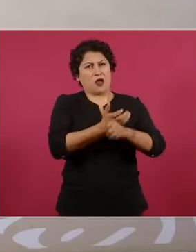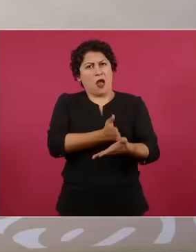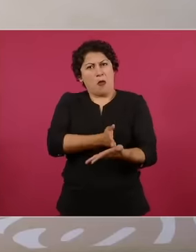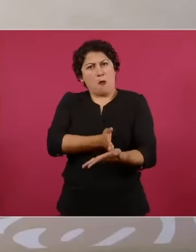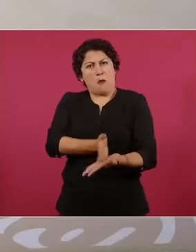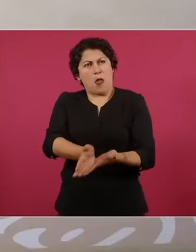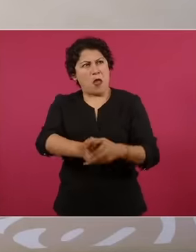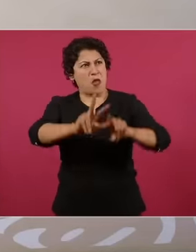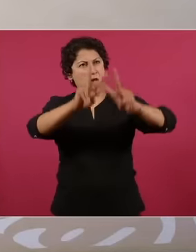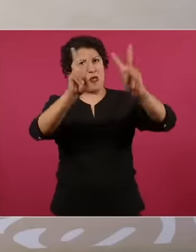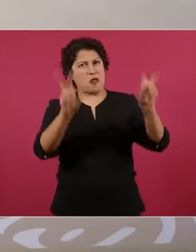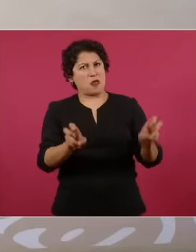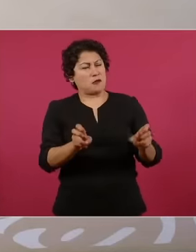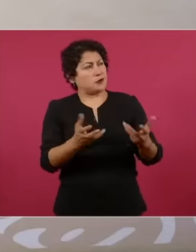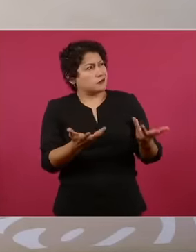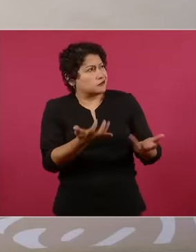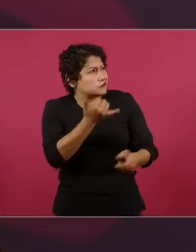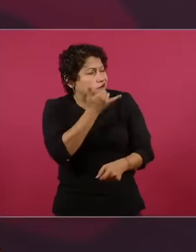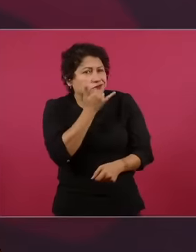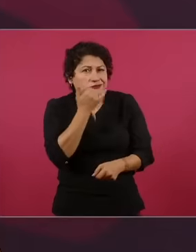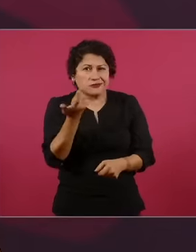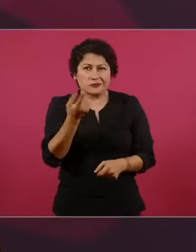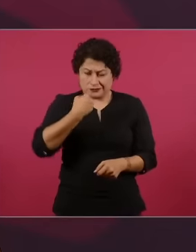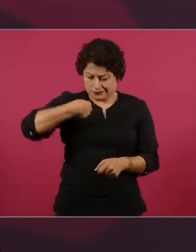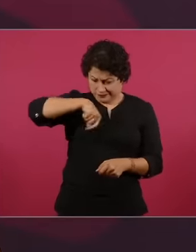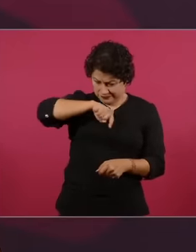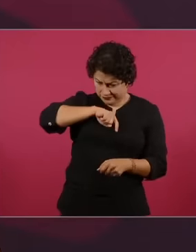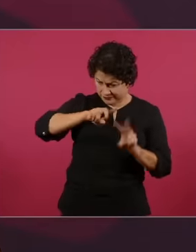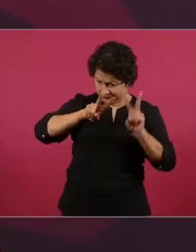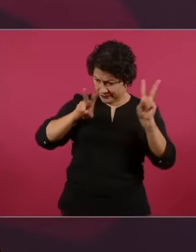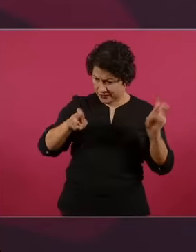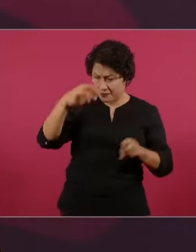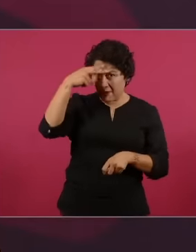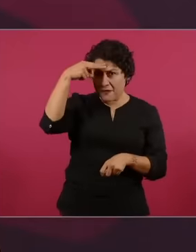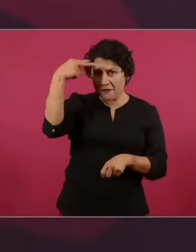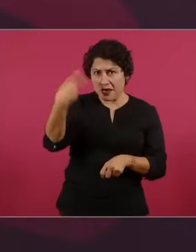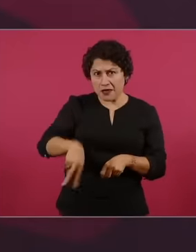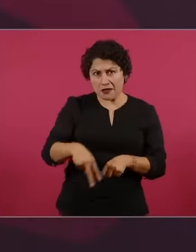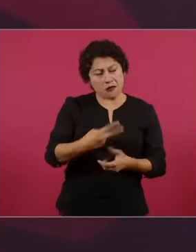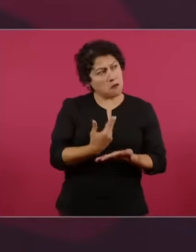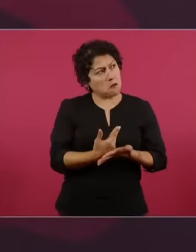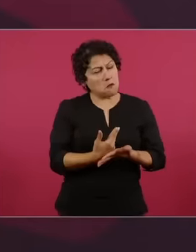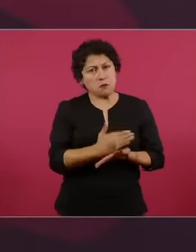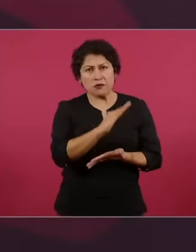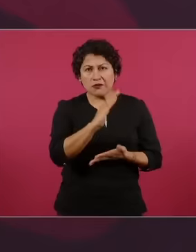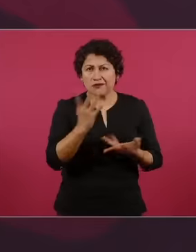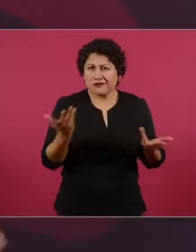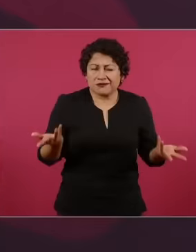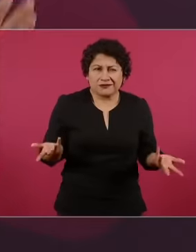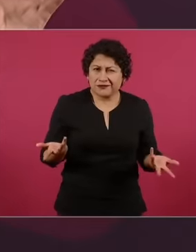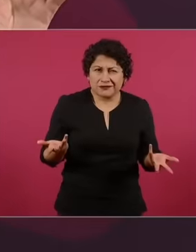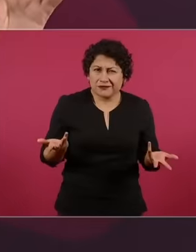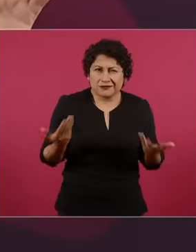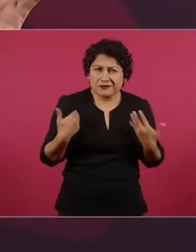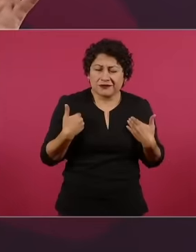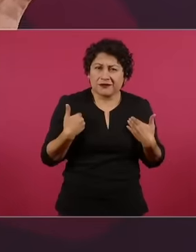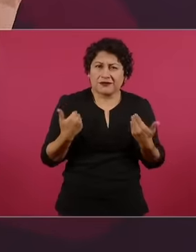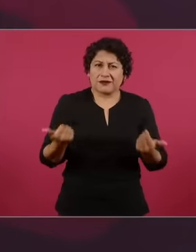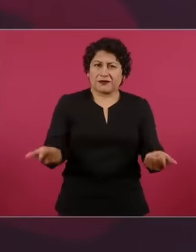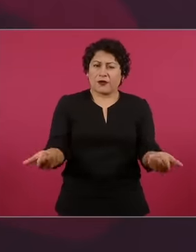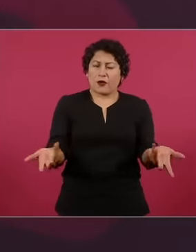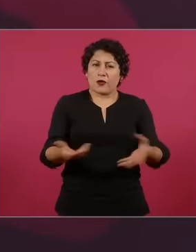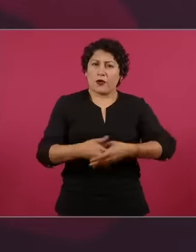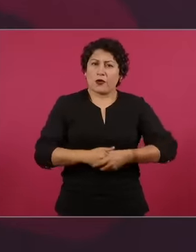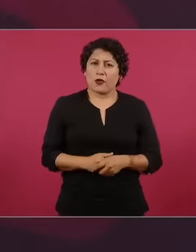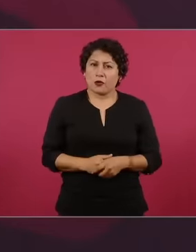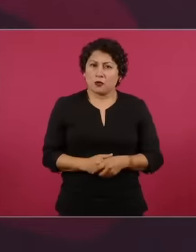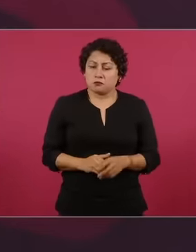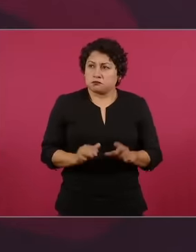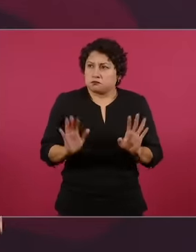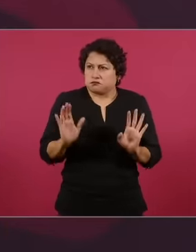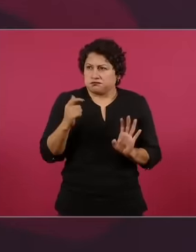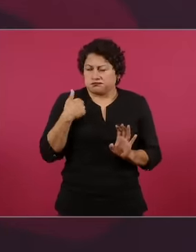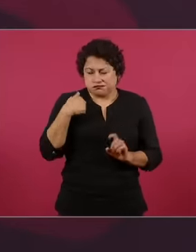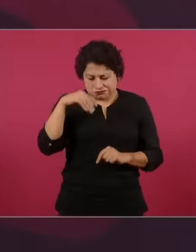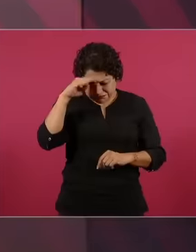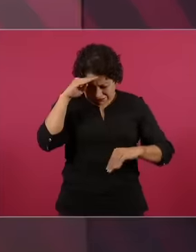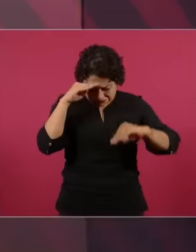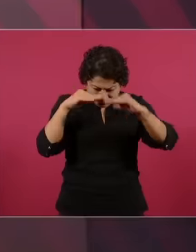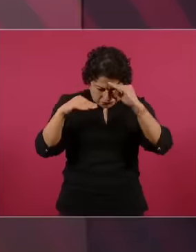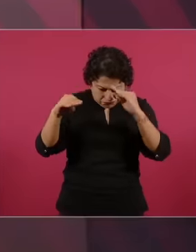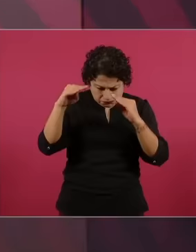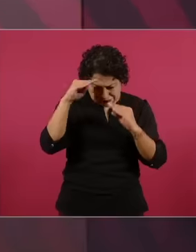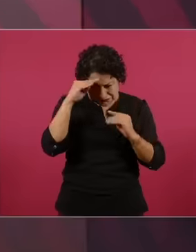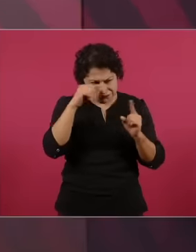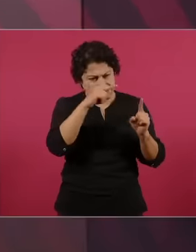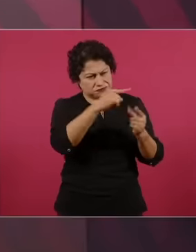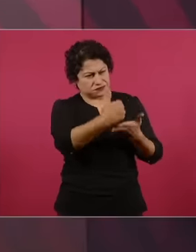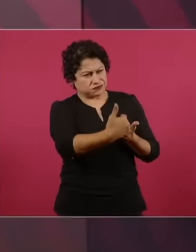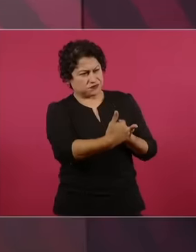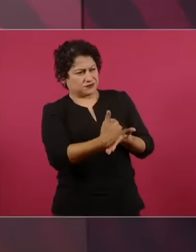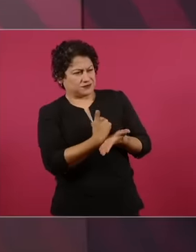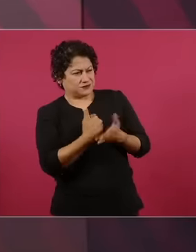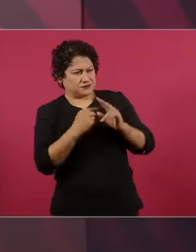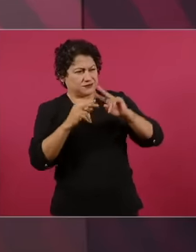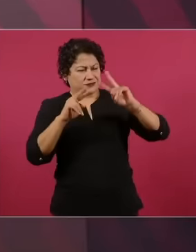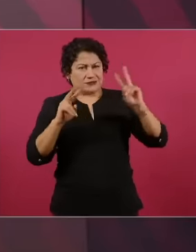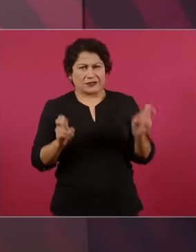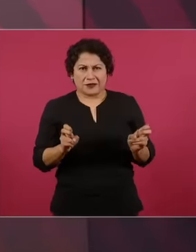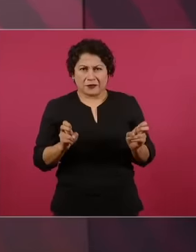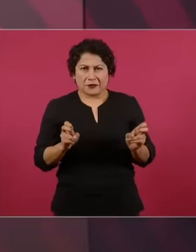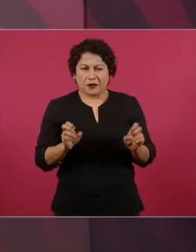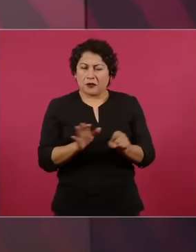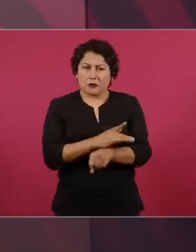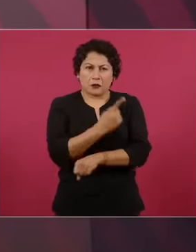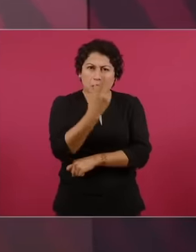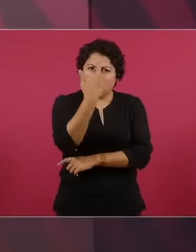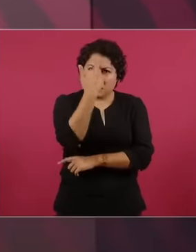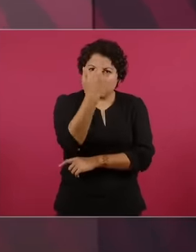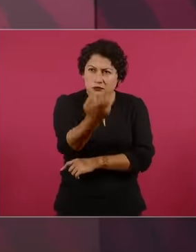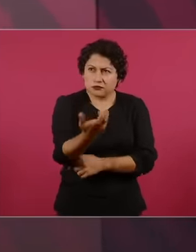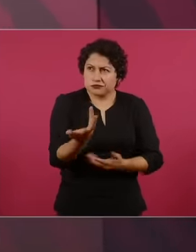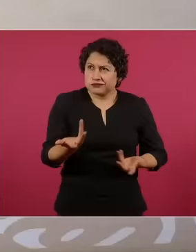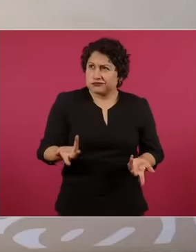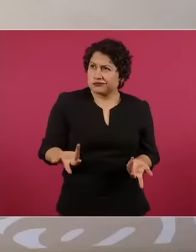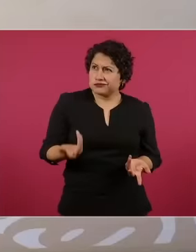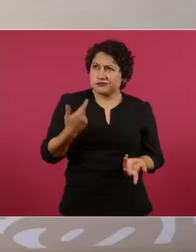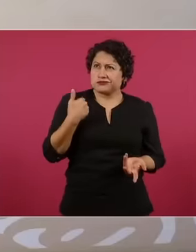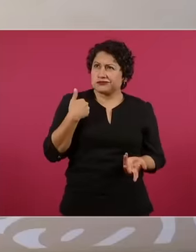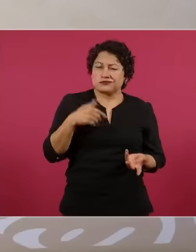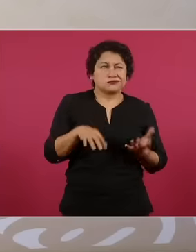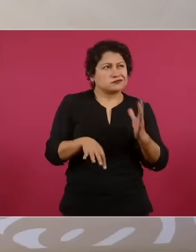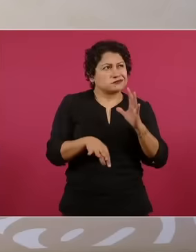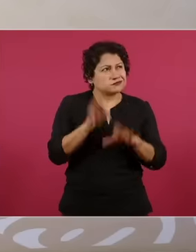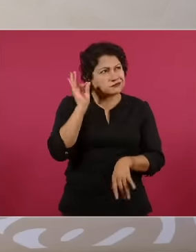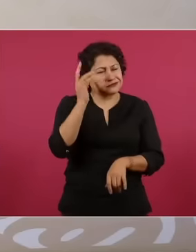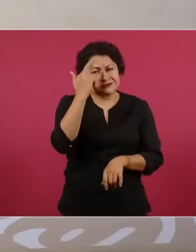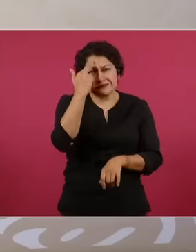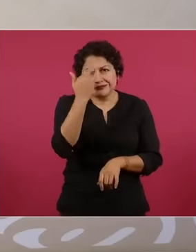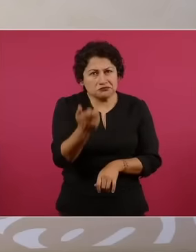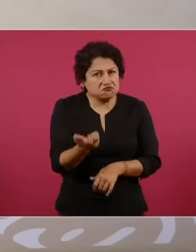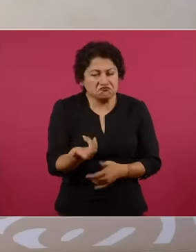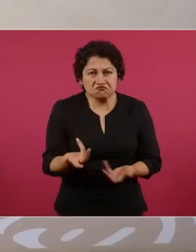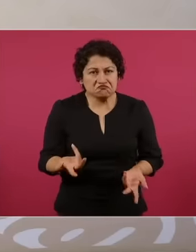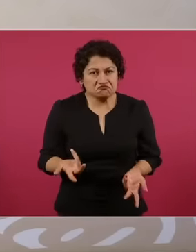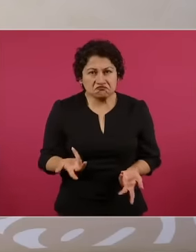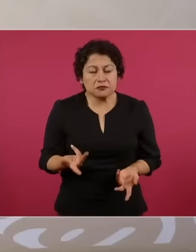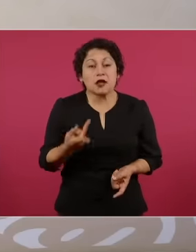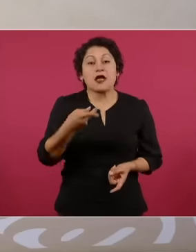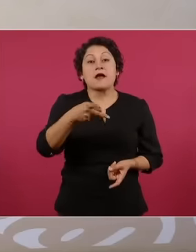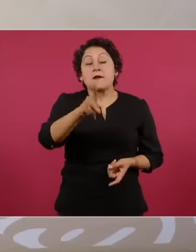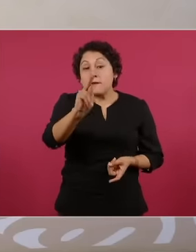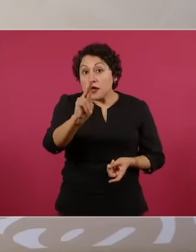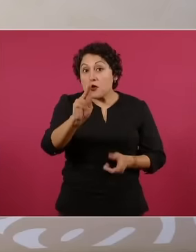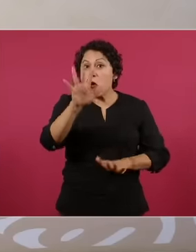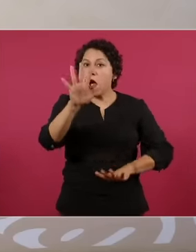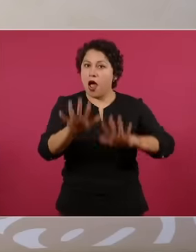Mexicans no I don't find this a logical explanation although sometimes what it doesn't sound logical